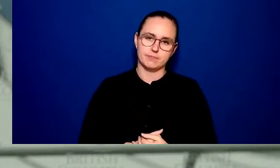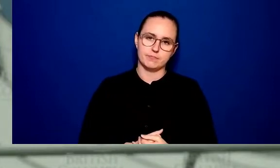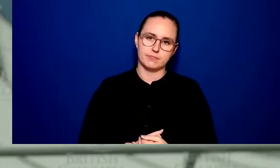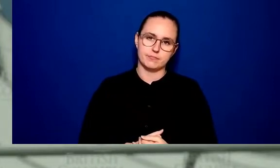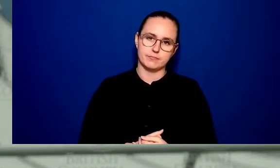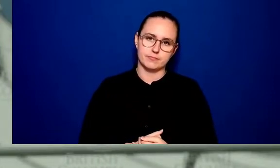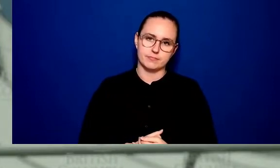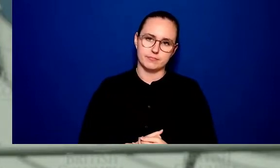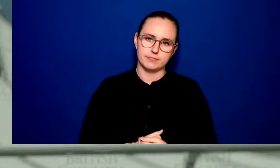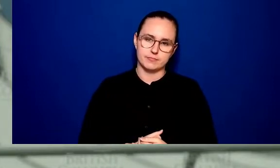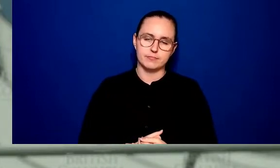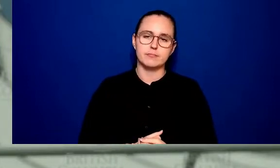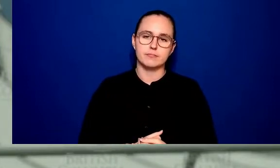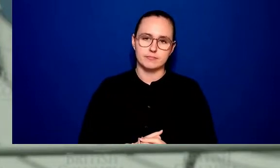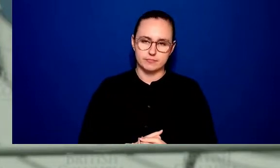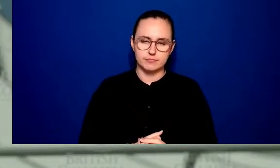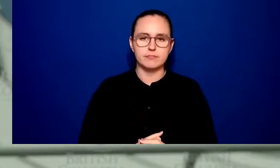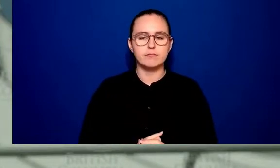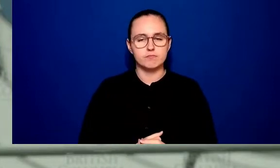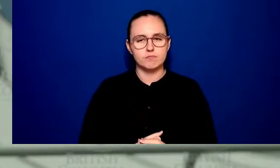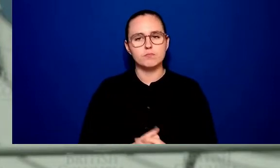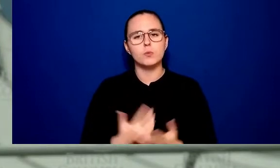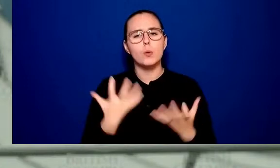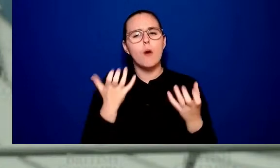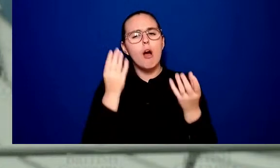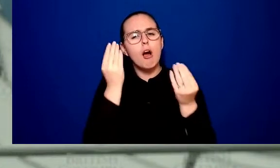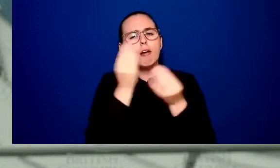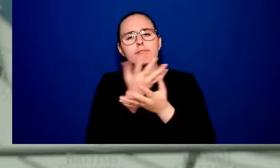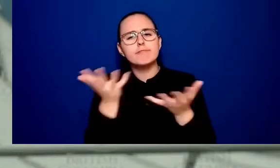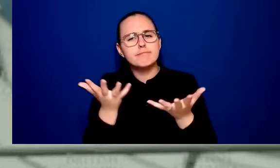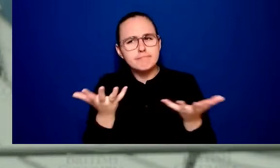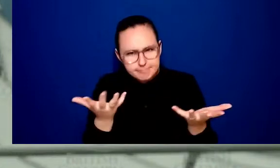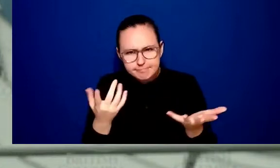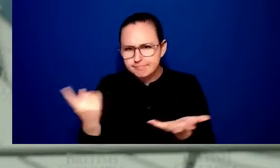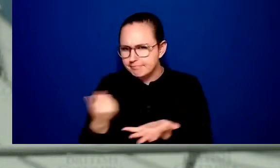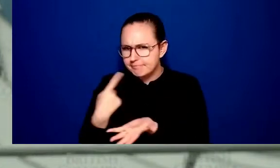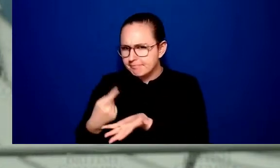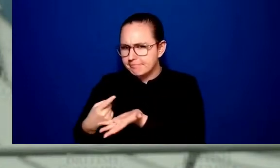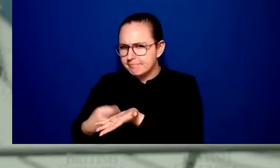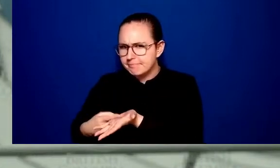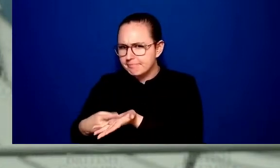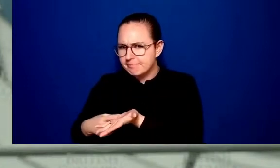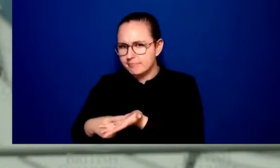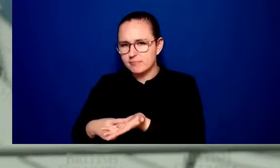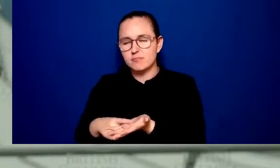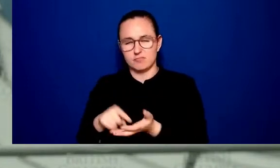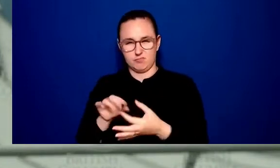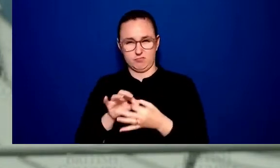really looking at whether third doses or booster doses are needed for populations. In